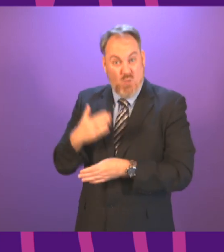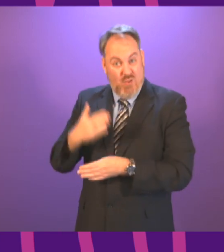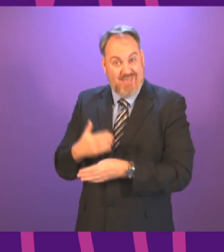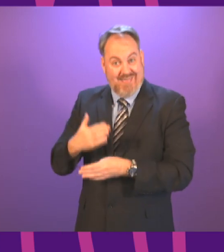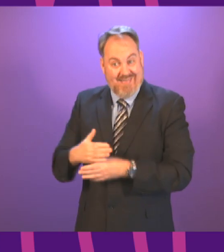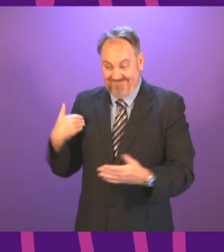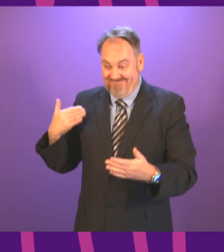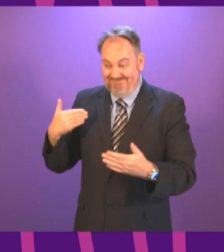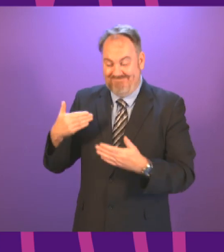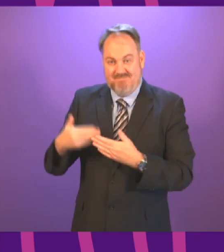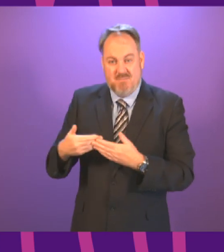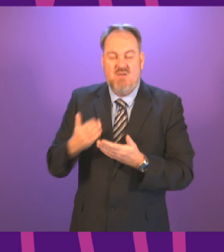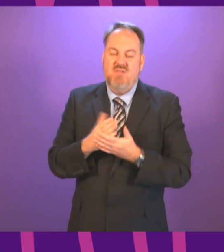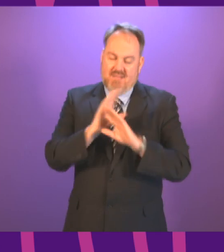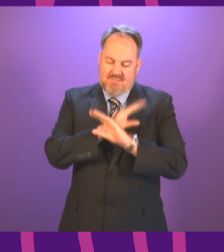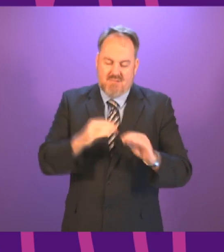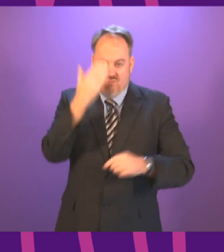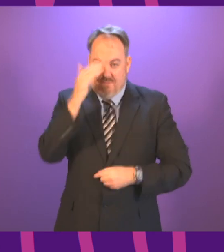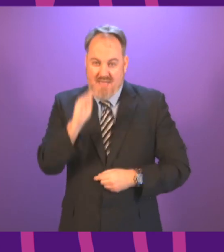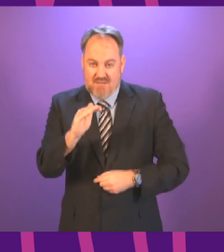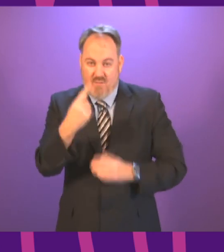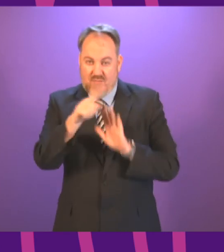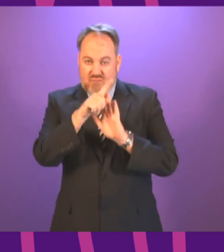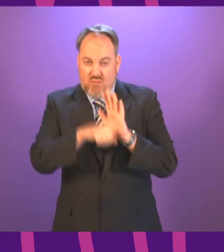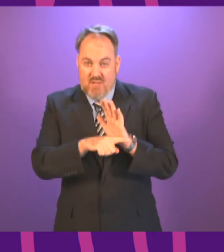appeal to people to continue to do that, so I will finish with a reminder of the rules.